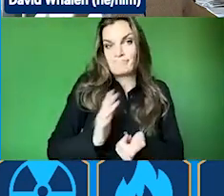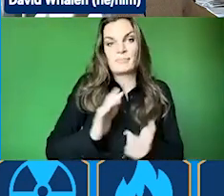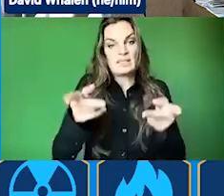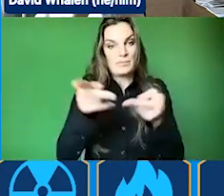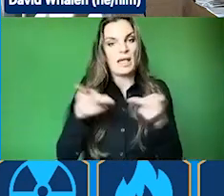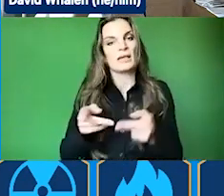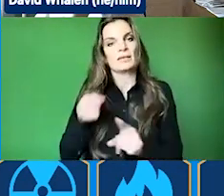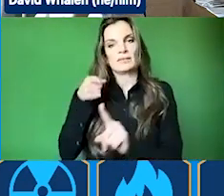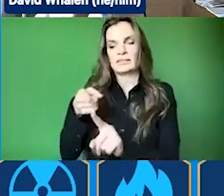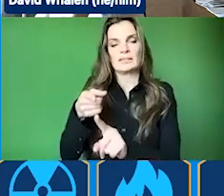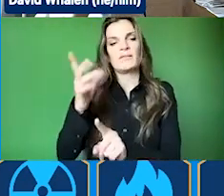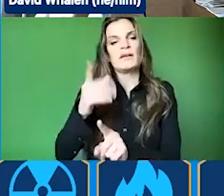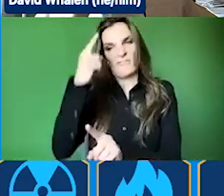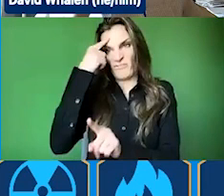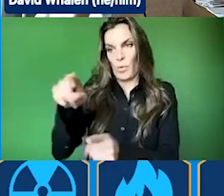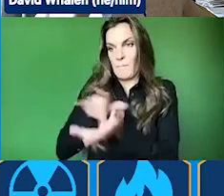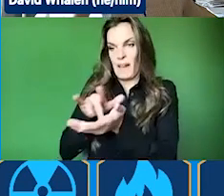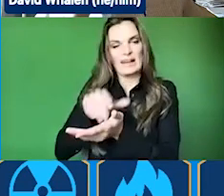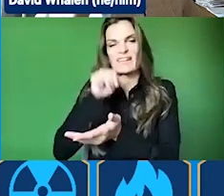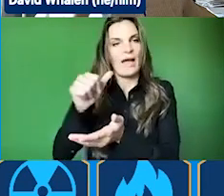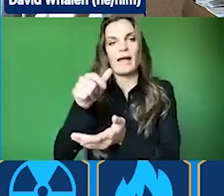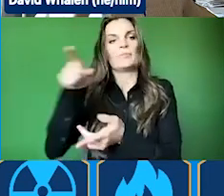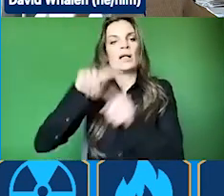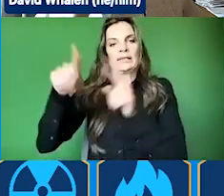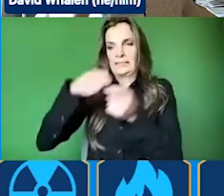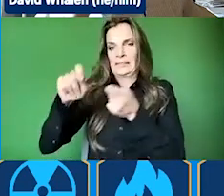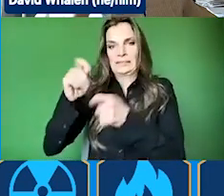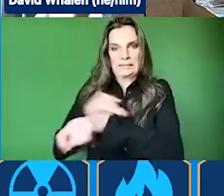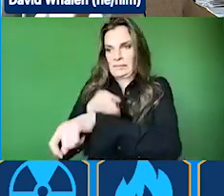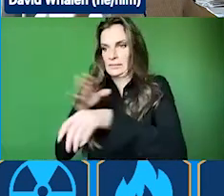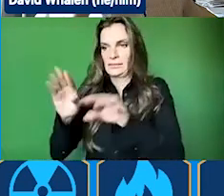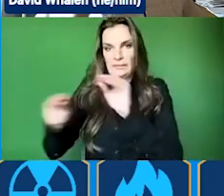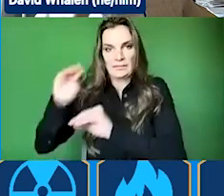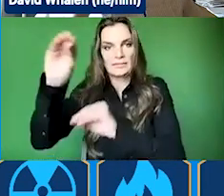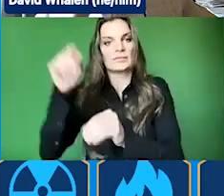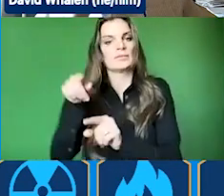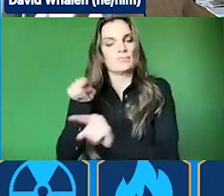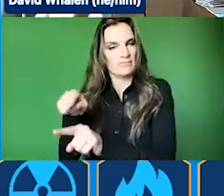staff extension. Which means you don't have the same level of